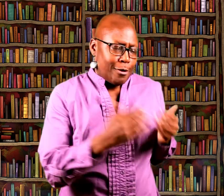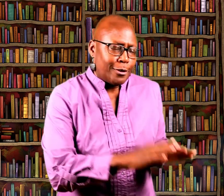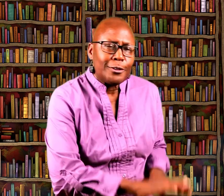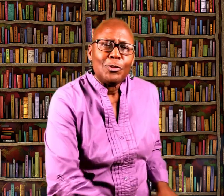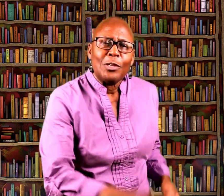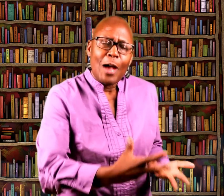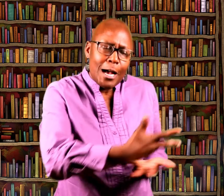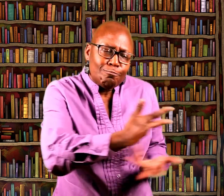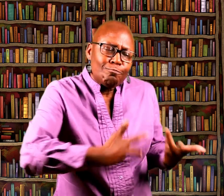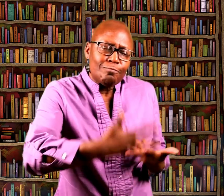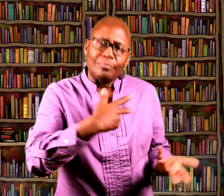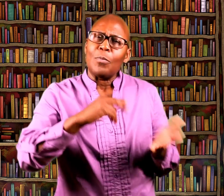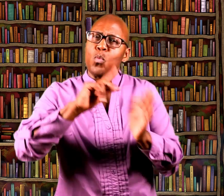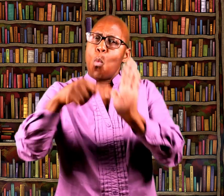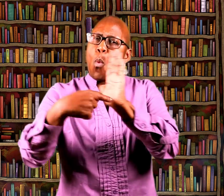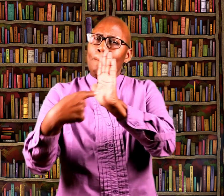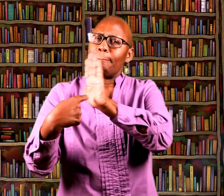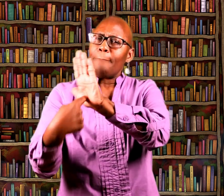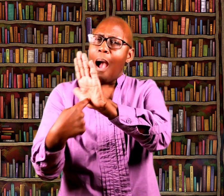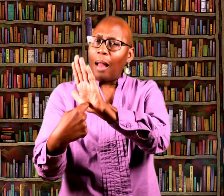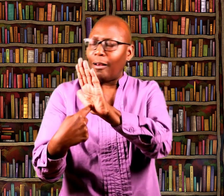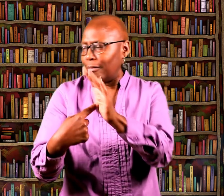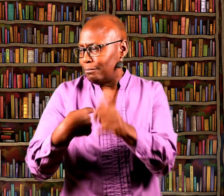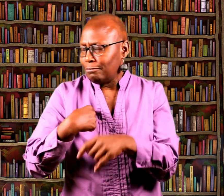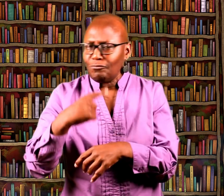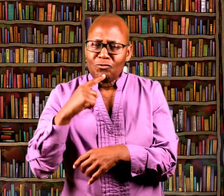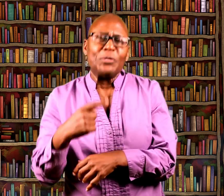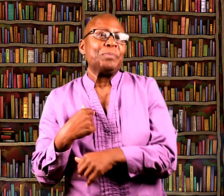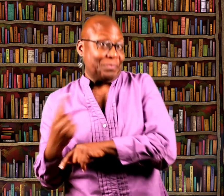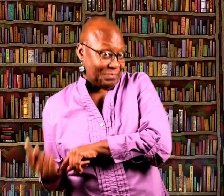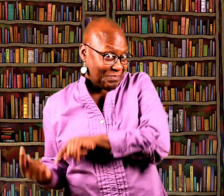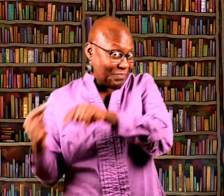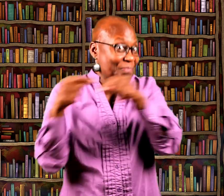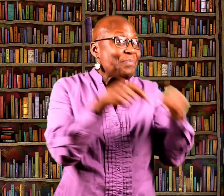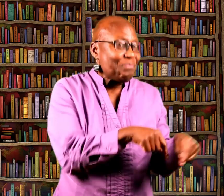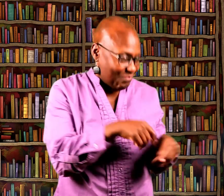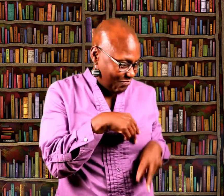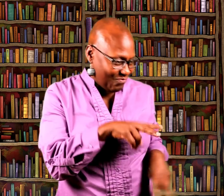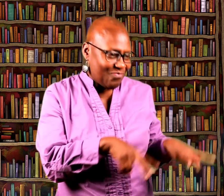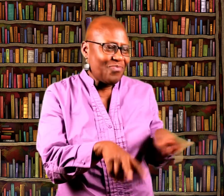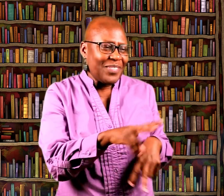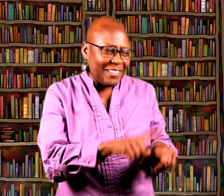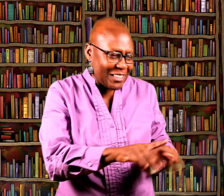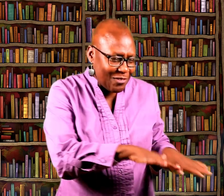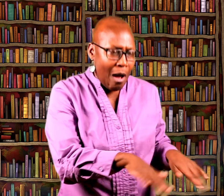children as role models. I said sure, and went to observe young children.